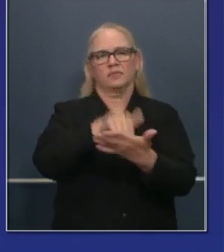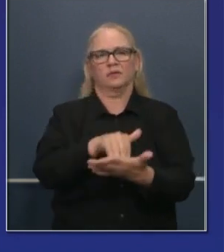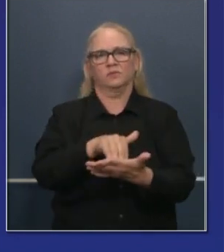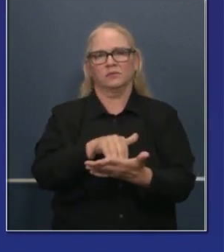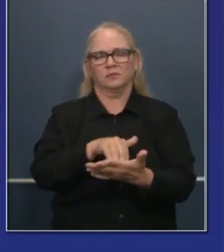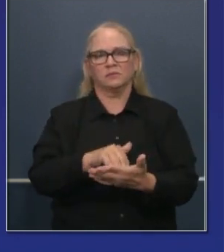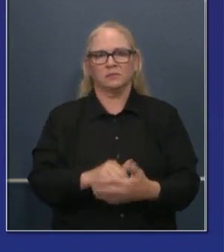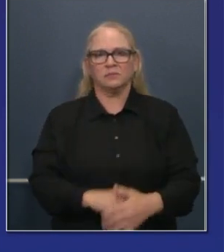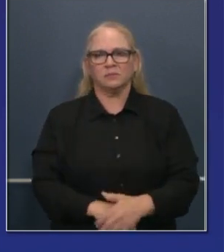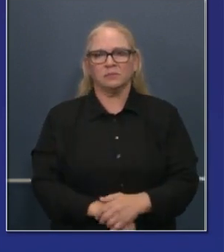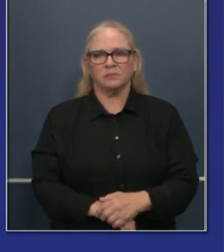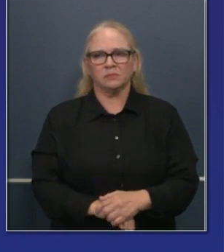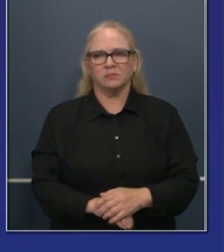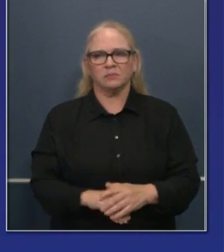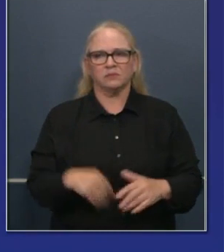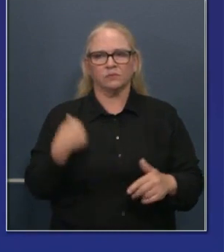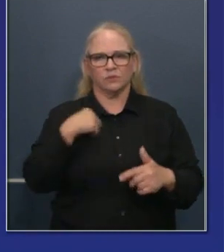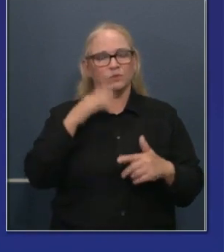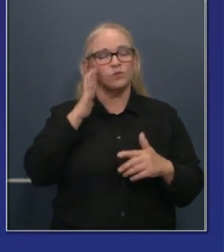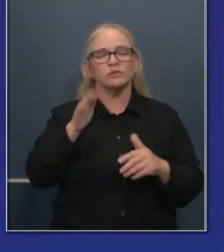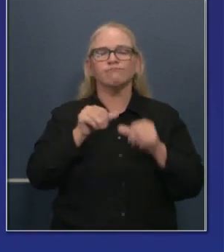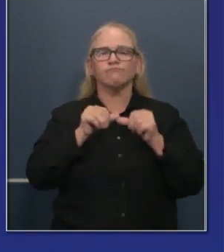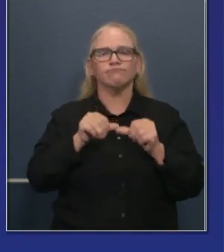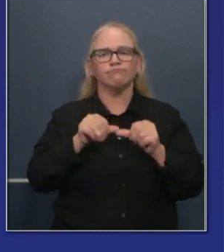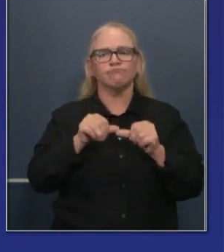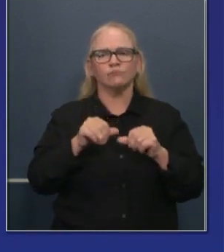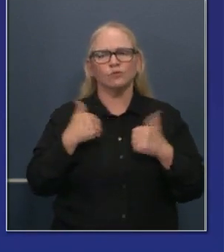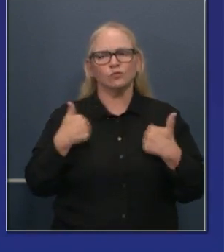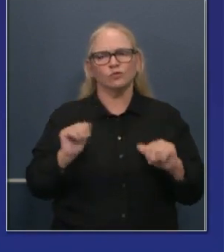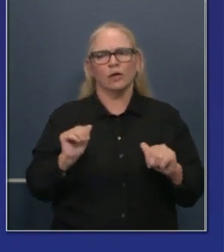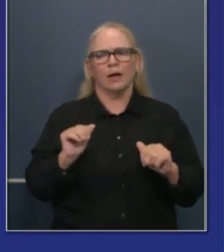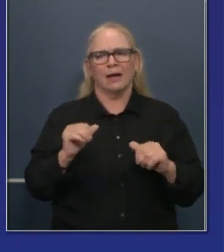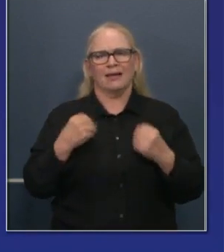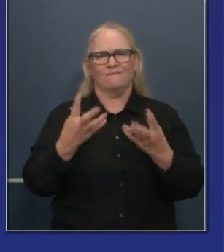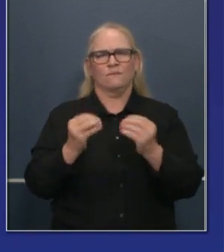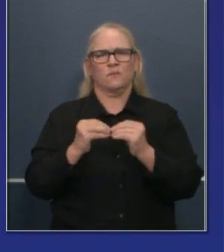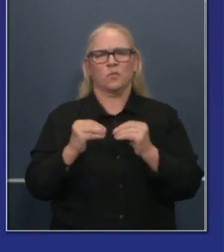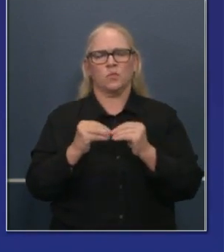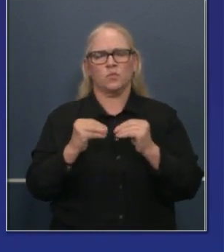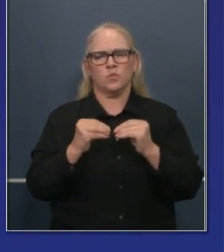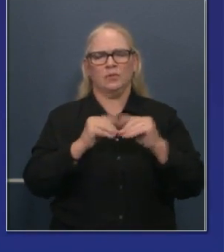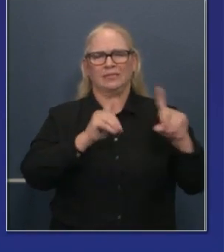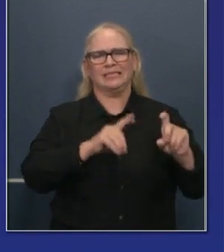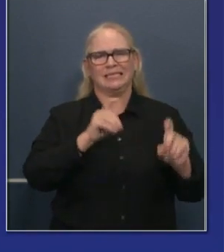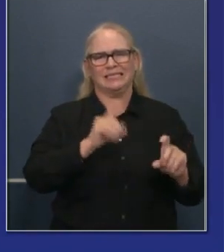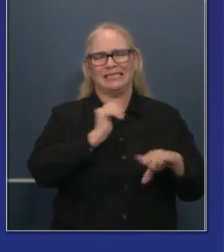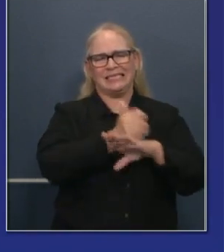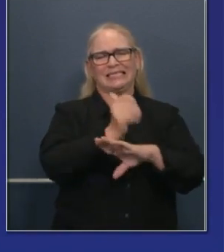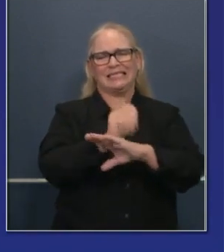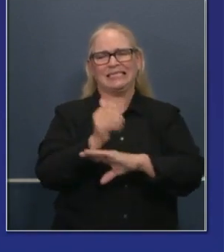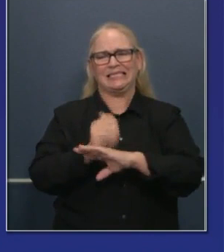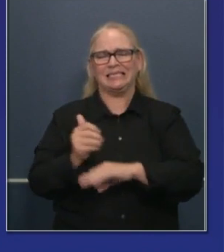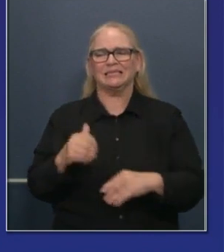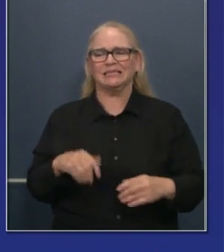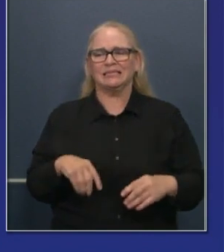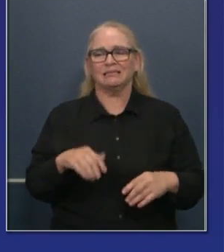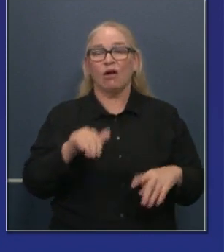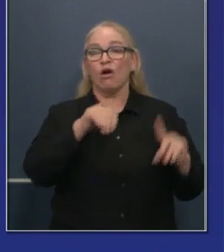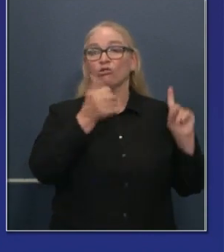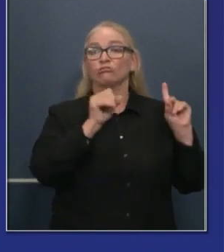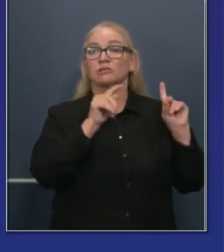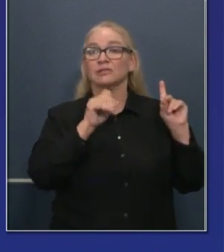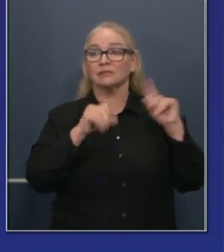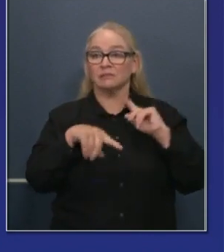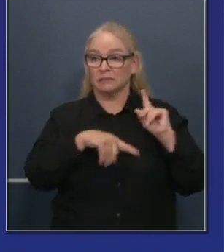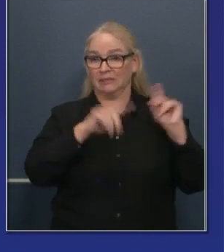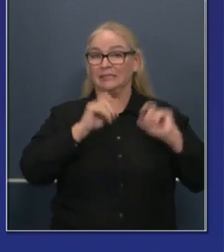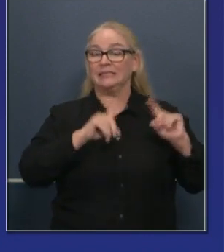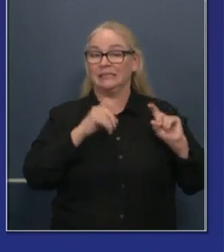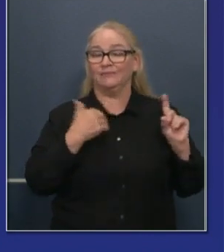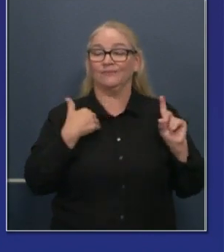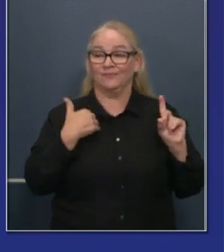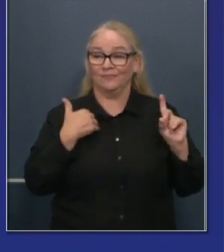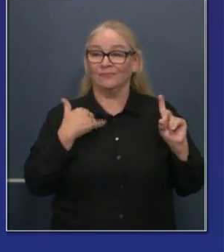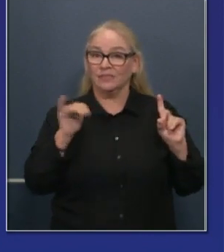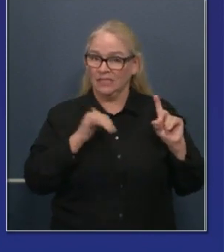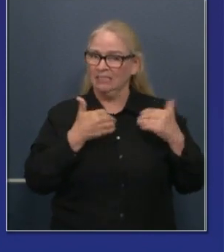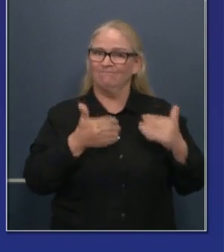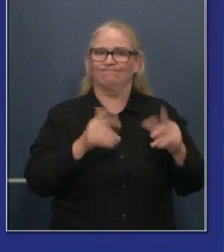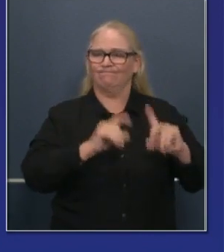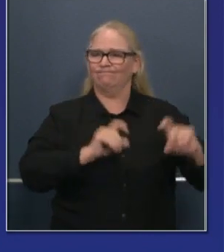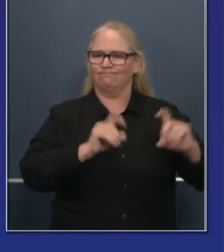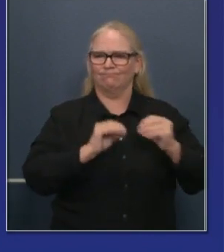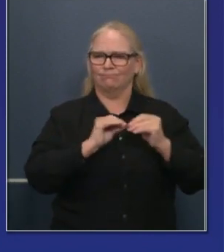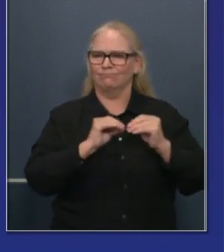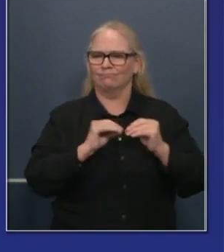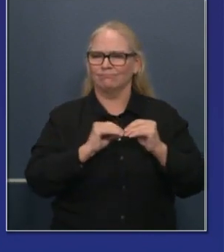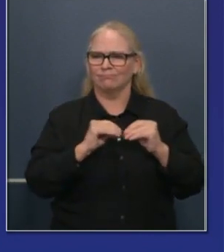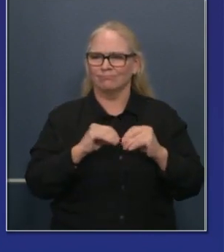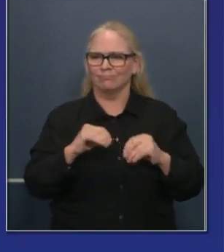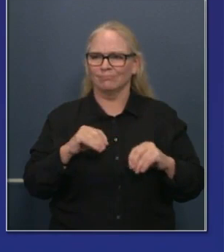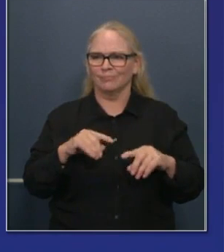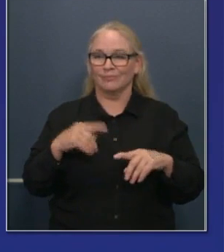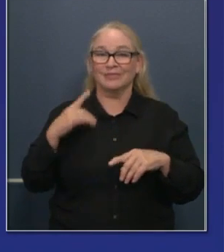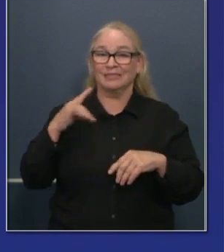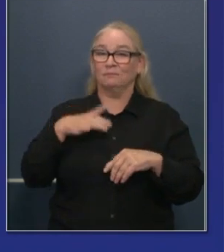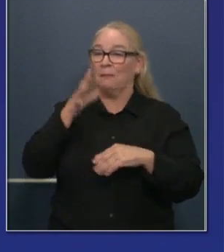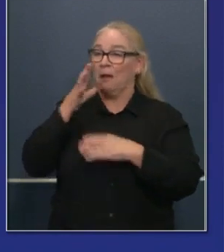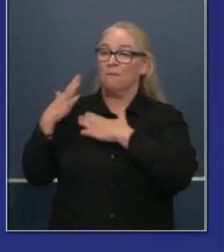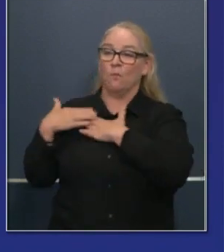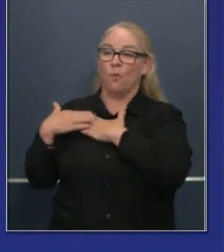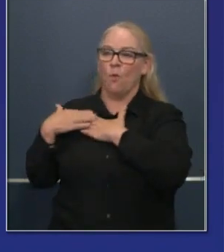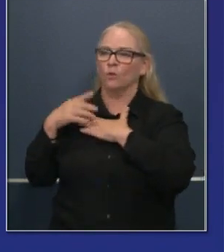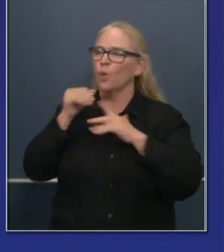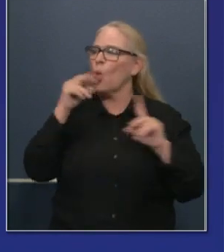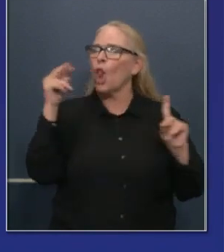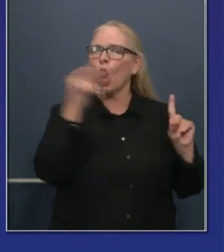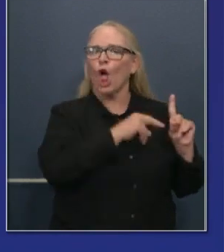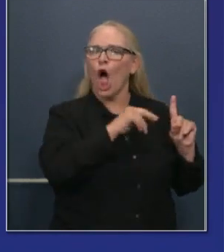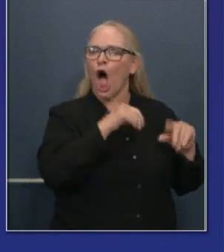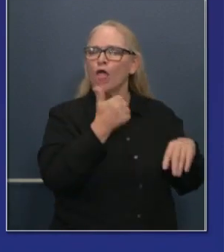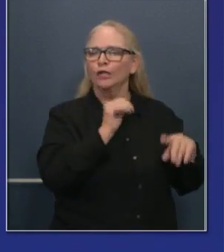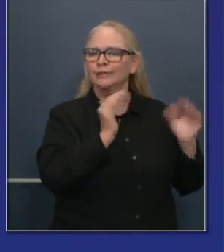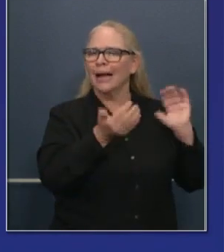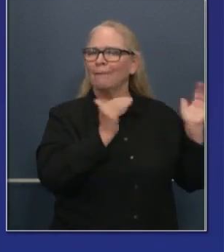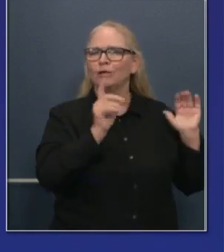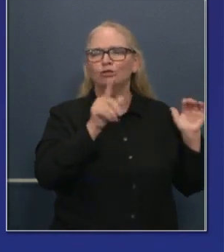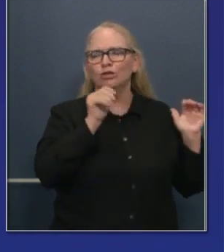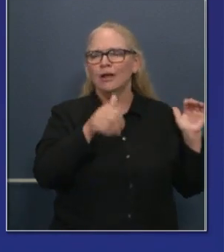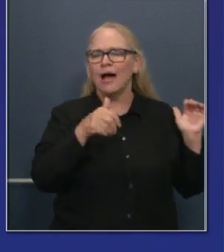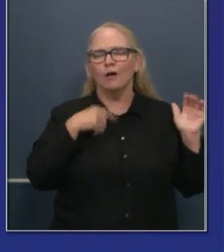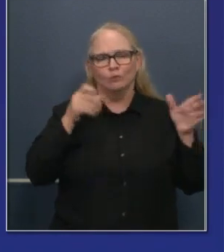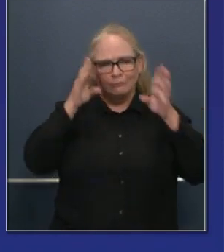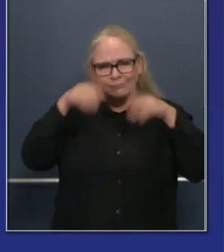THE AVERAGE NUMBER OF TESTS OVER THE LAST SEVEN DAYS, NORTH 124,000 -- NORTH OF WHENEVER 24,000 -- NORTH OF 120,000.